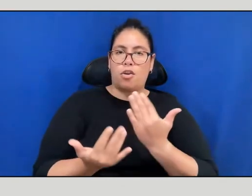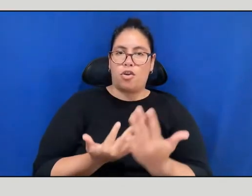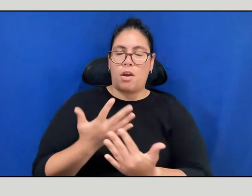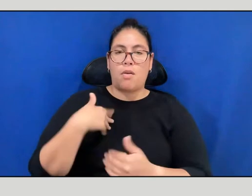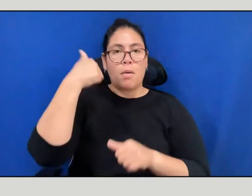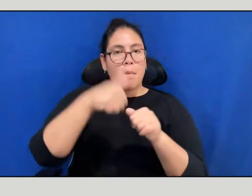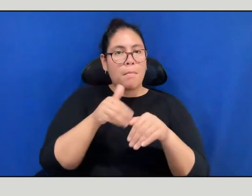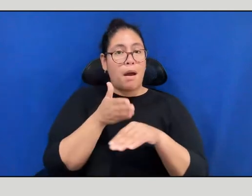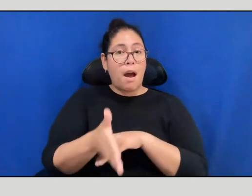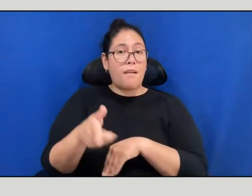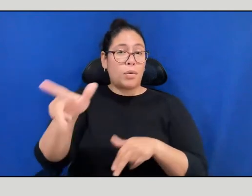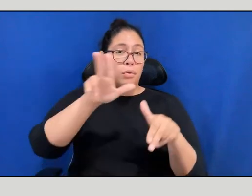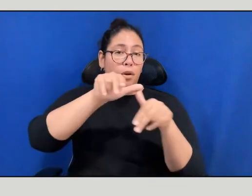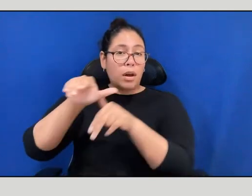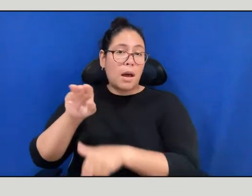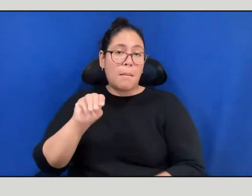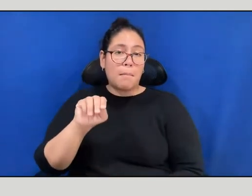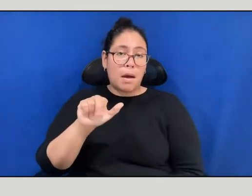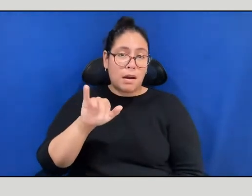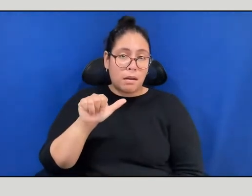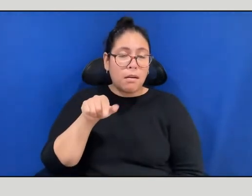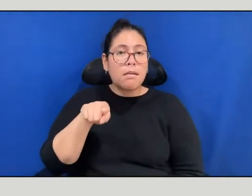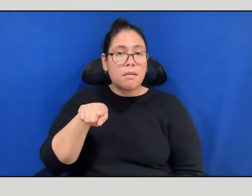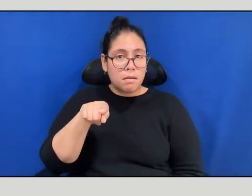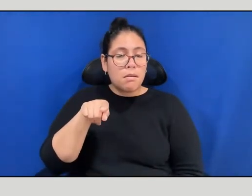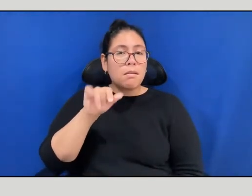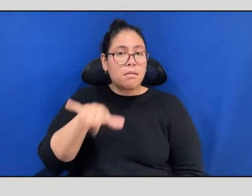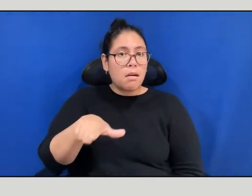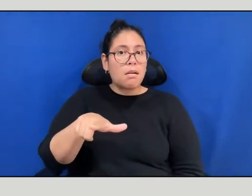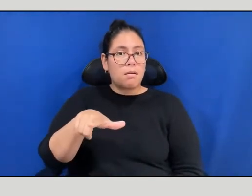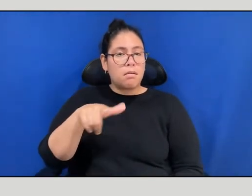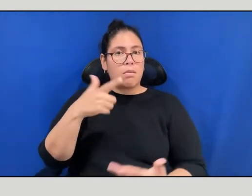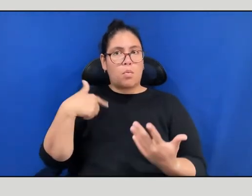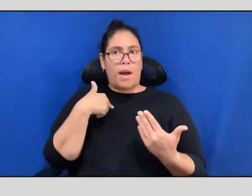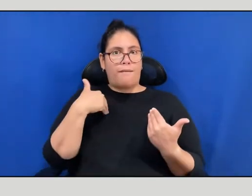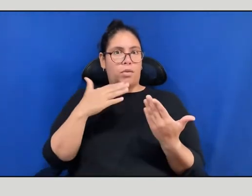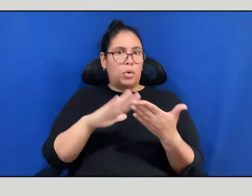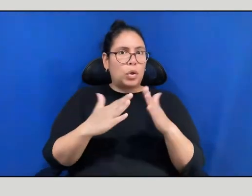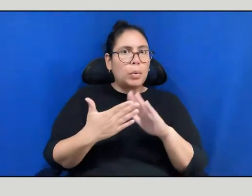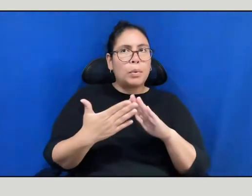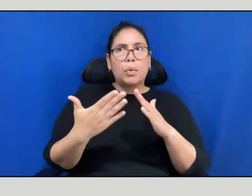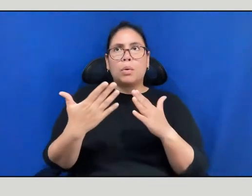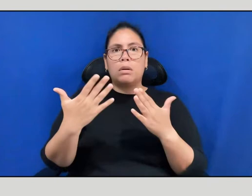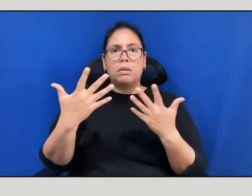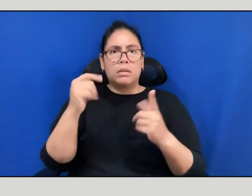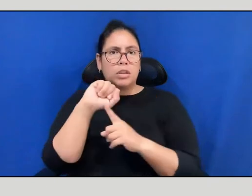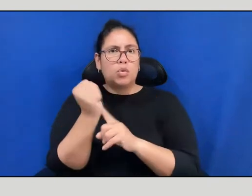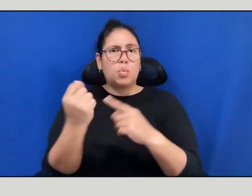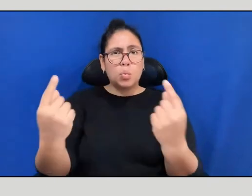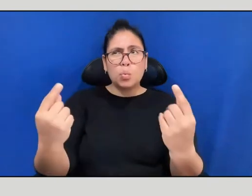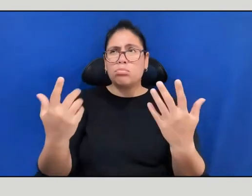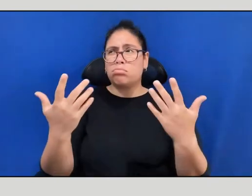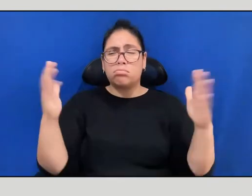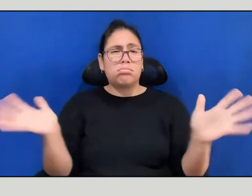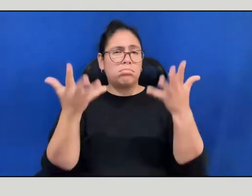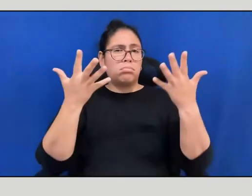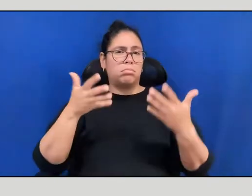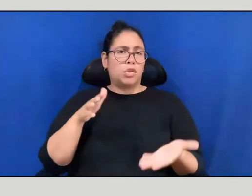in our community, everything also. We have a situation. Let's do something. Let's cook. We go to the palm trees that were fallen.